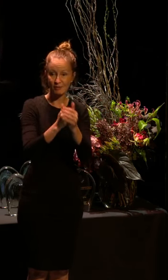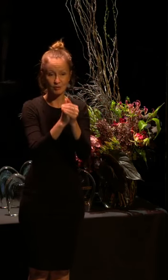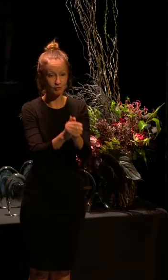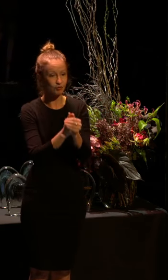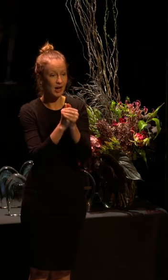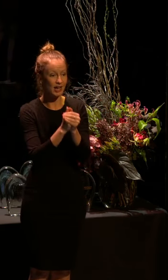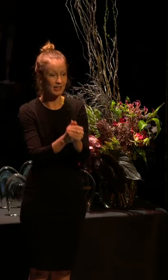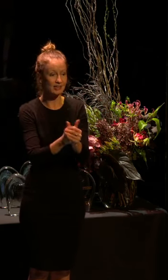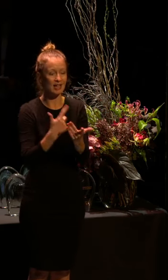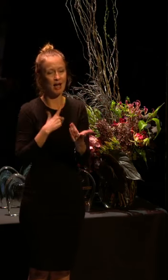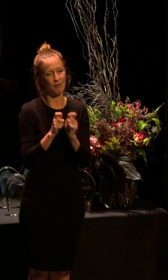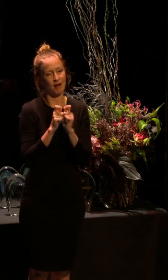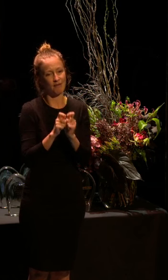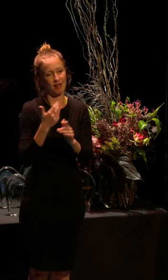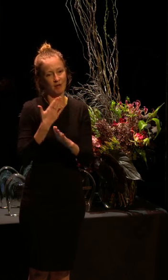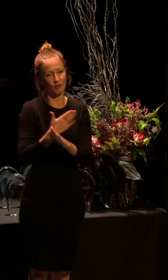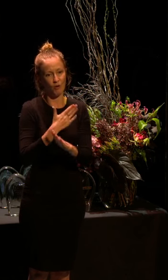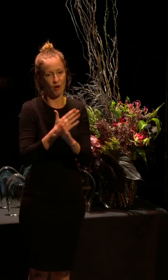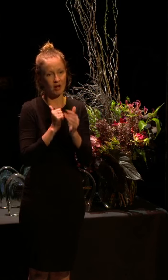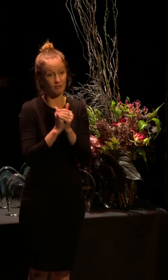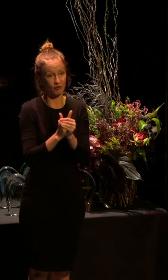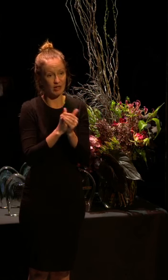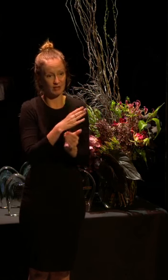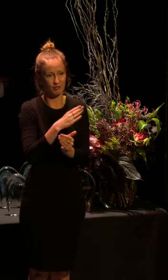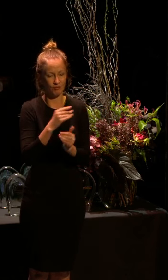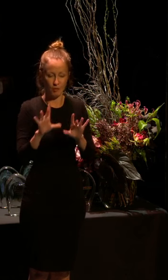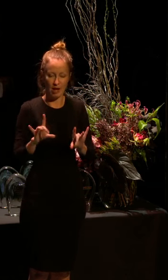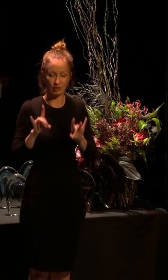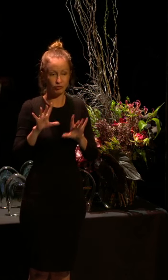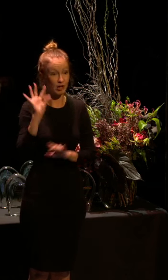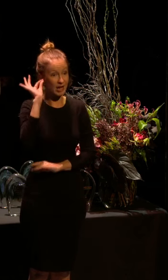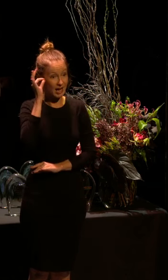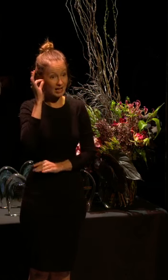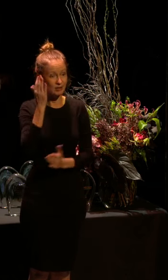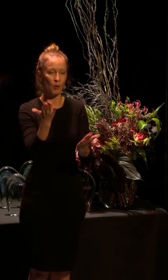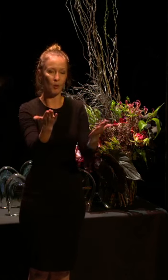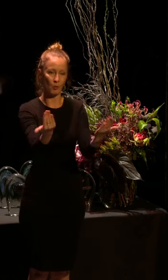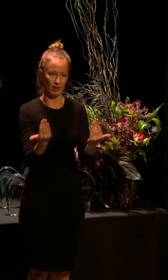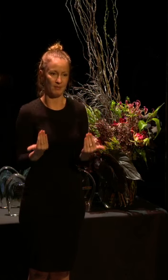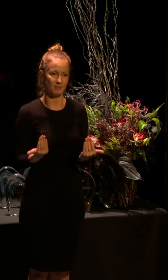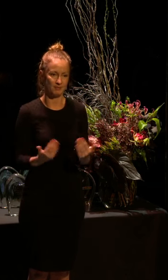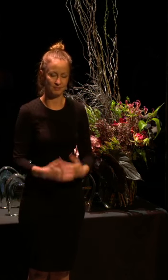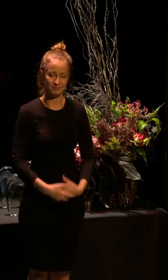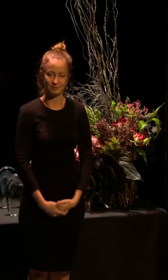and my valued colleagues of the Australia Council, I welcome you.